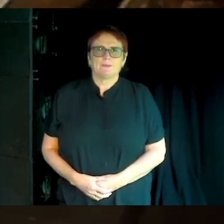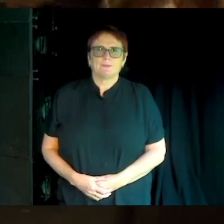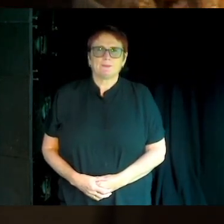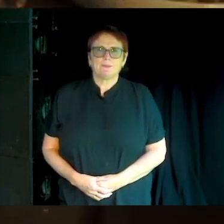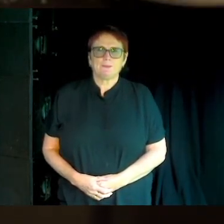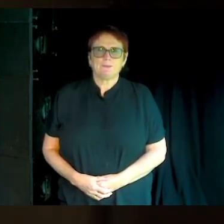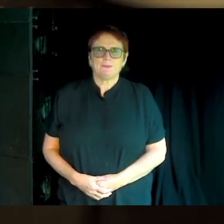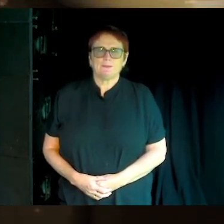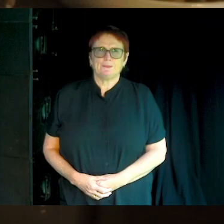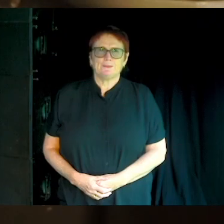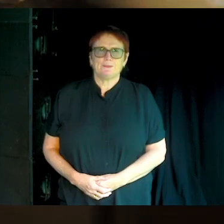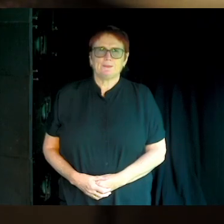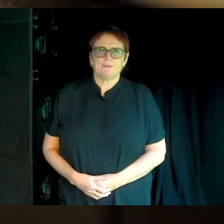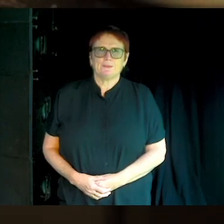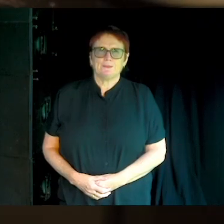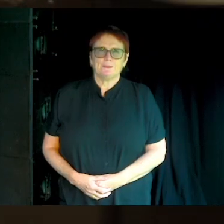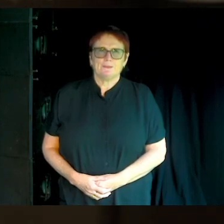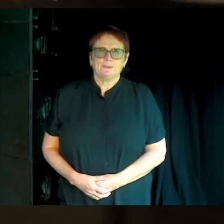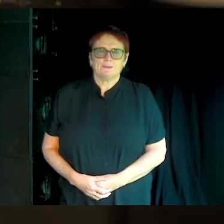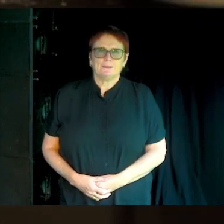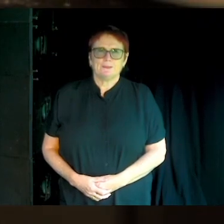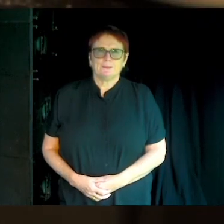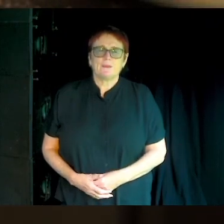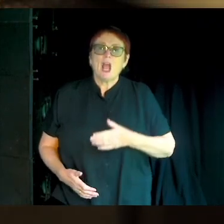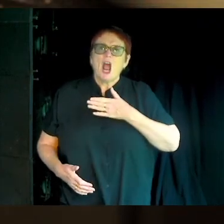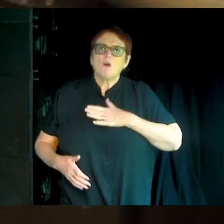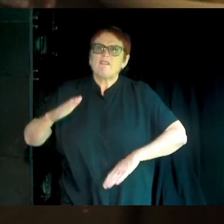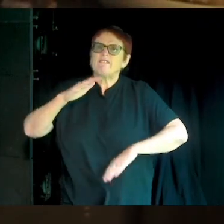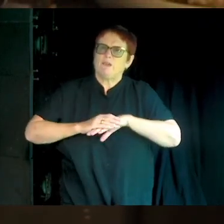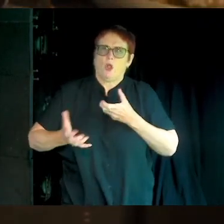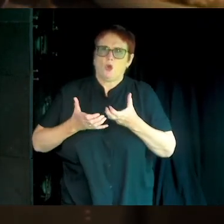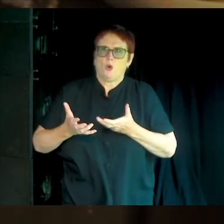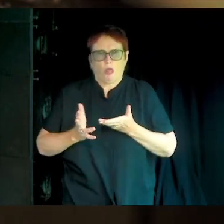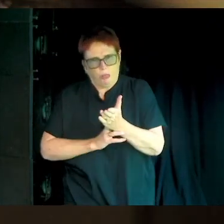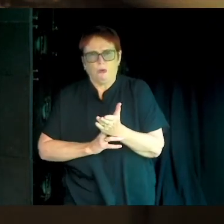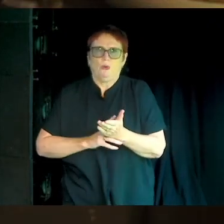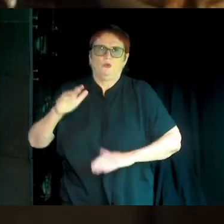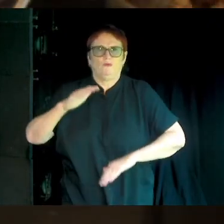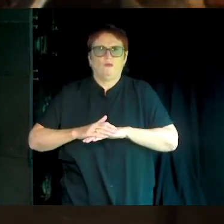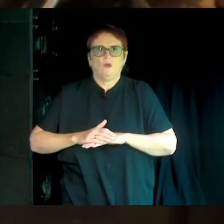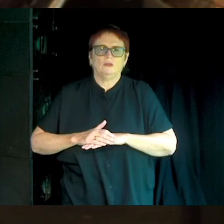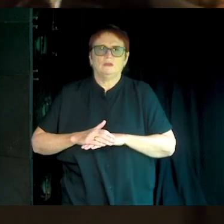all right maybe you can tell do you want the sunny side up so I will turn it off I want it to completely cook you want a couple of coats yes yes I don't want it runny